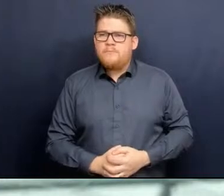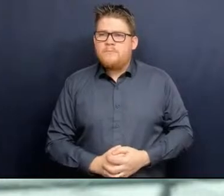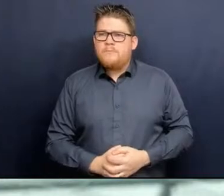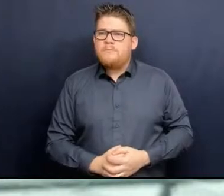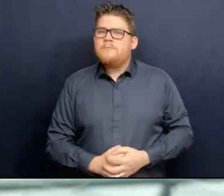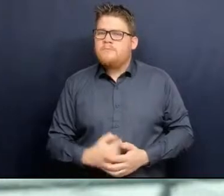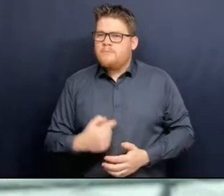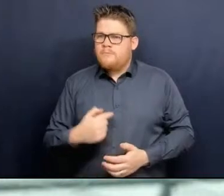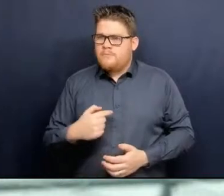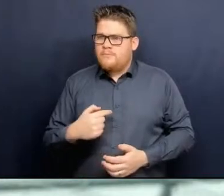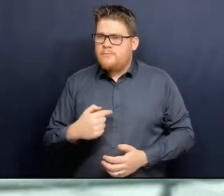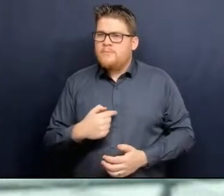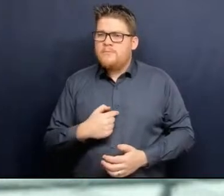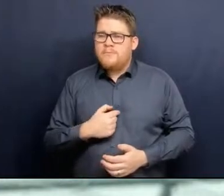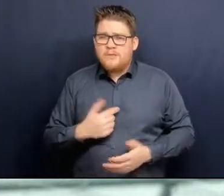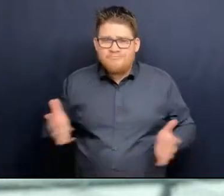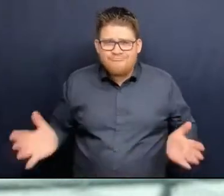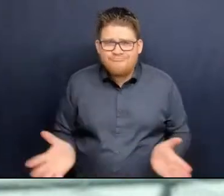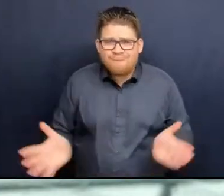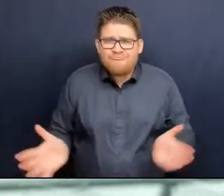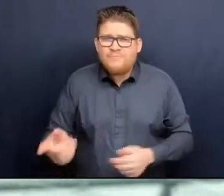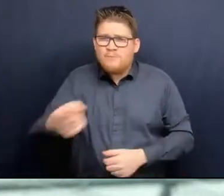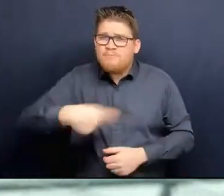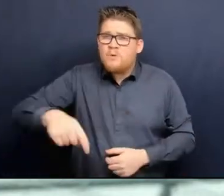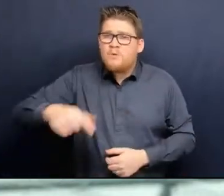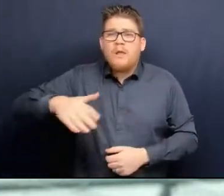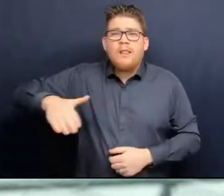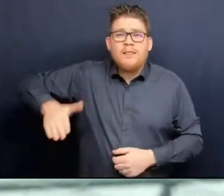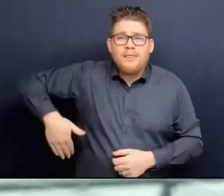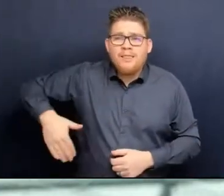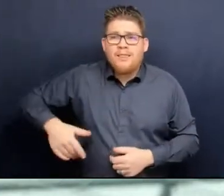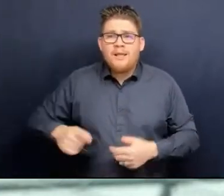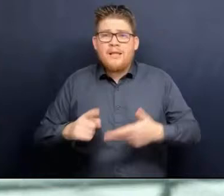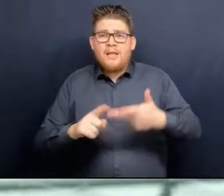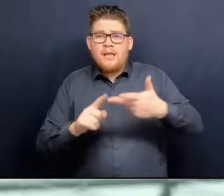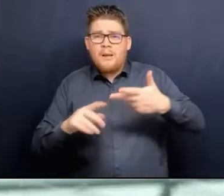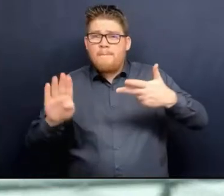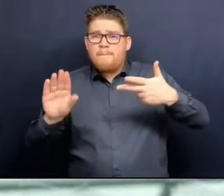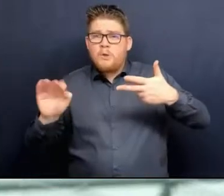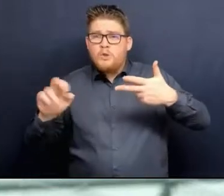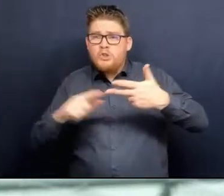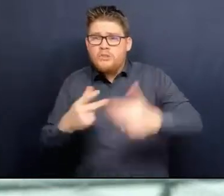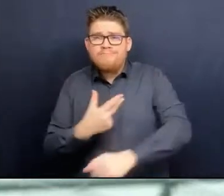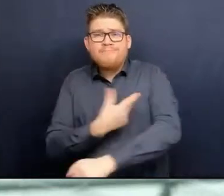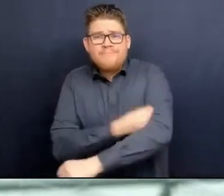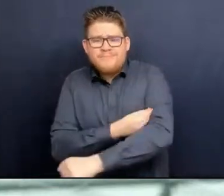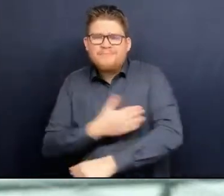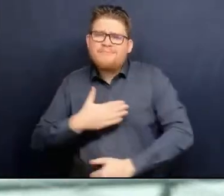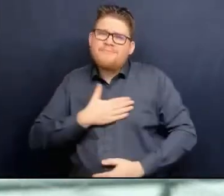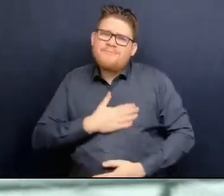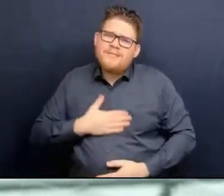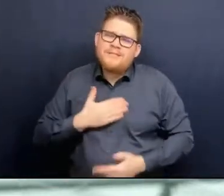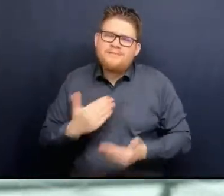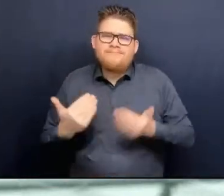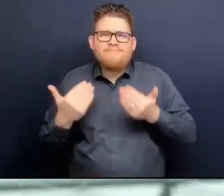hospitalizations or care. So I am encouraging everybody who has not yet had it to get your